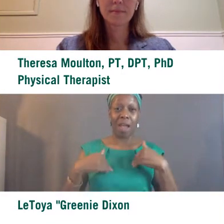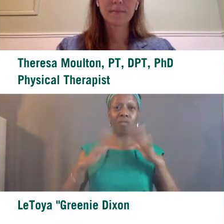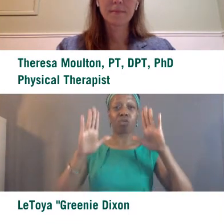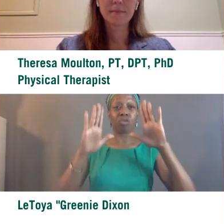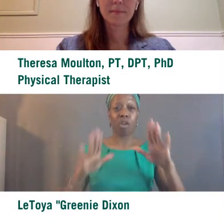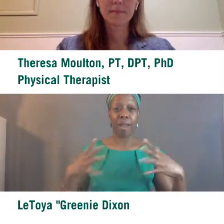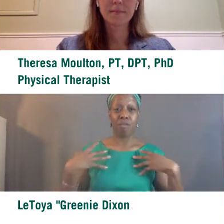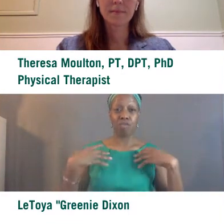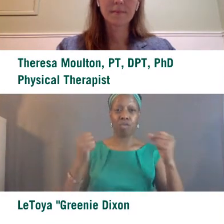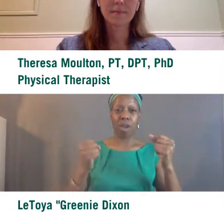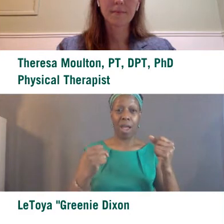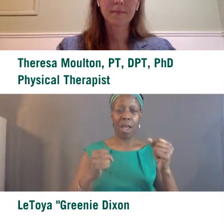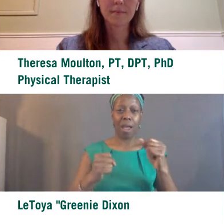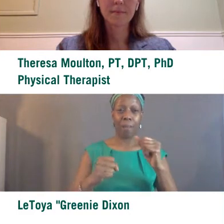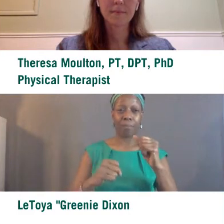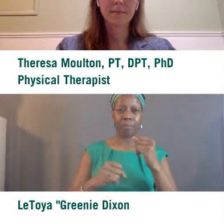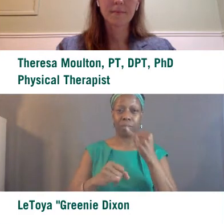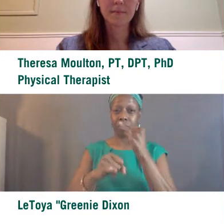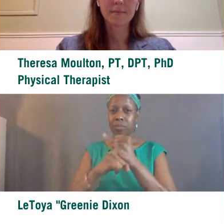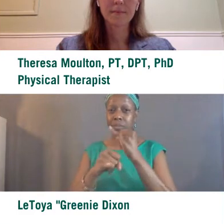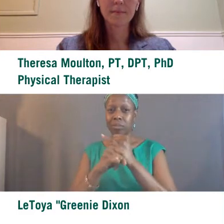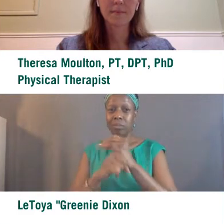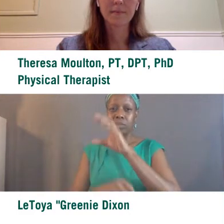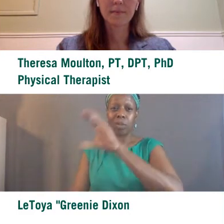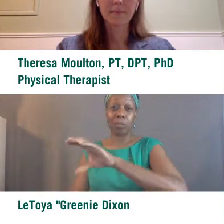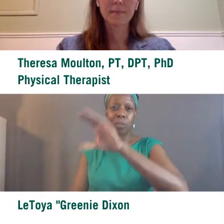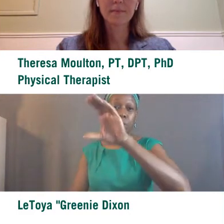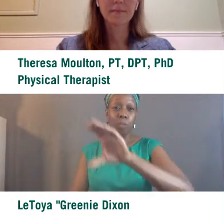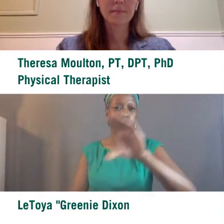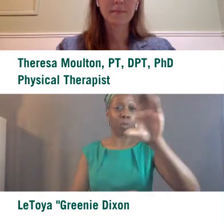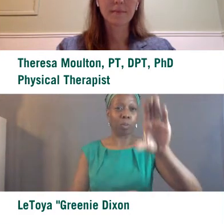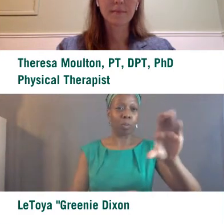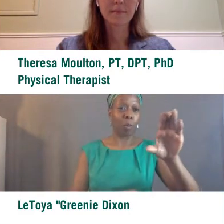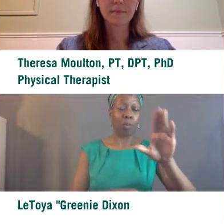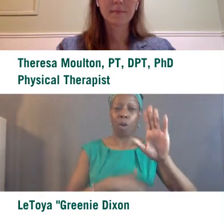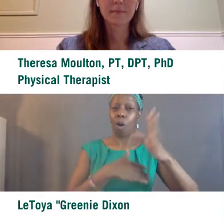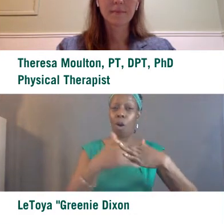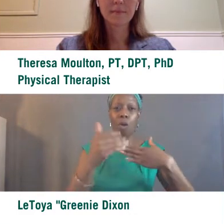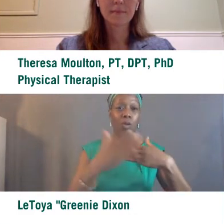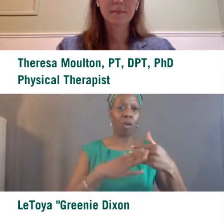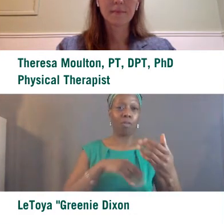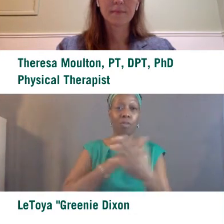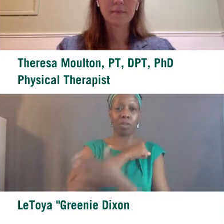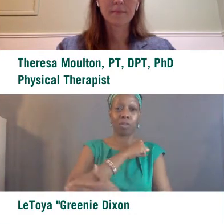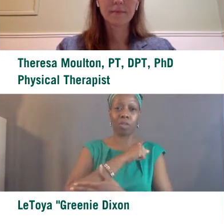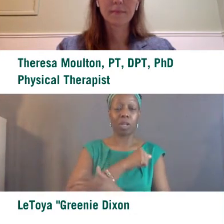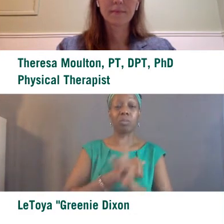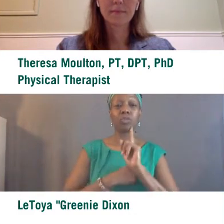All over the country. That I'm sure if you talk with your physician or look online you'll be able to find